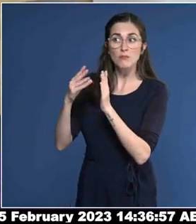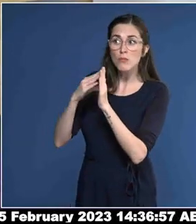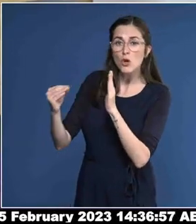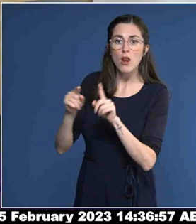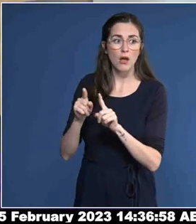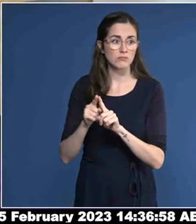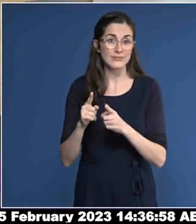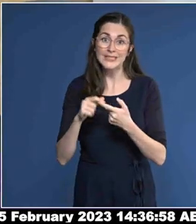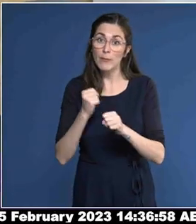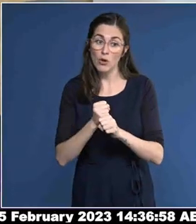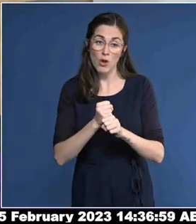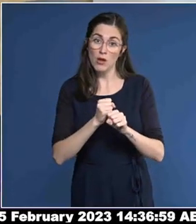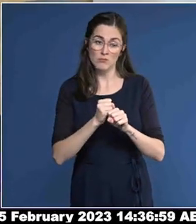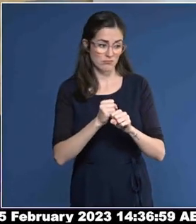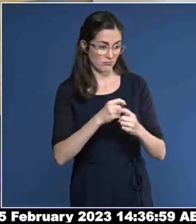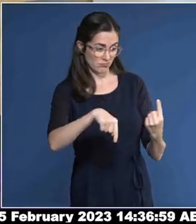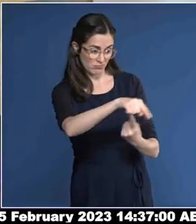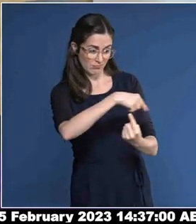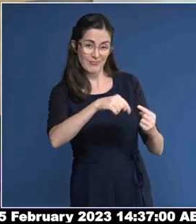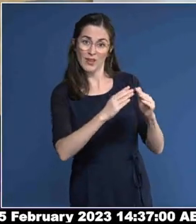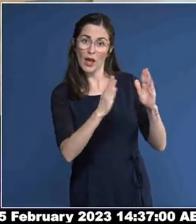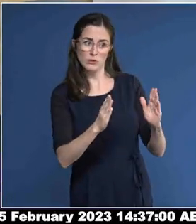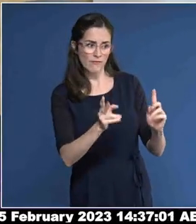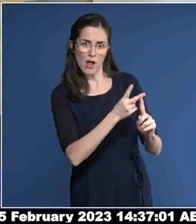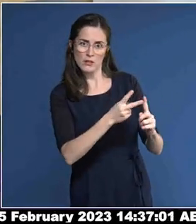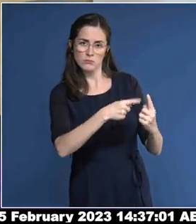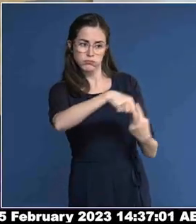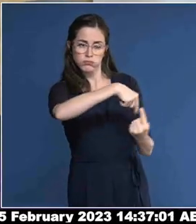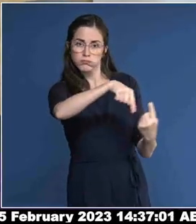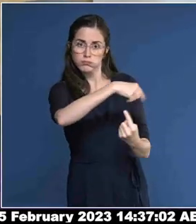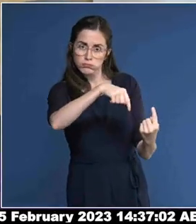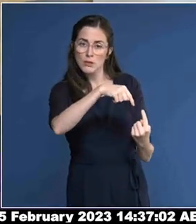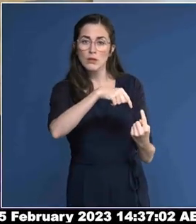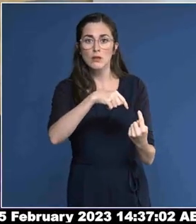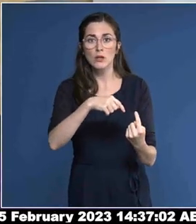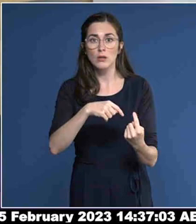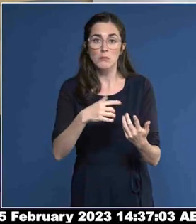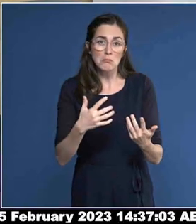violence, including, for example, the strategies identified in the National Plan